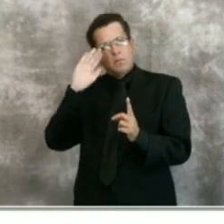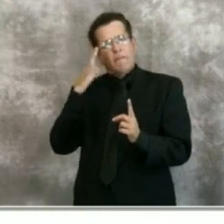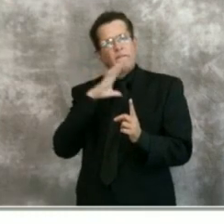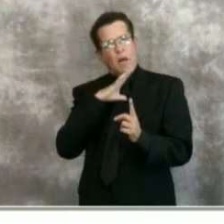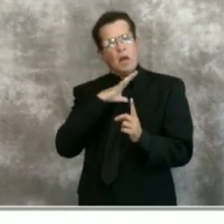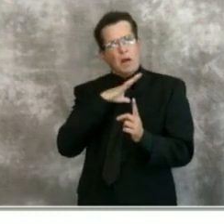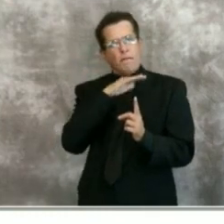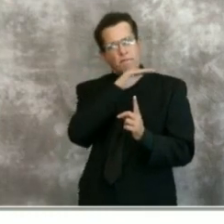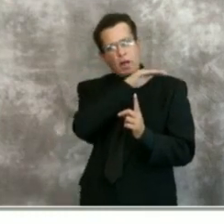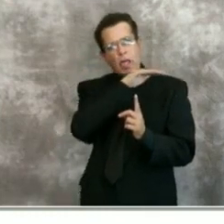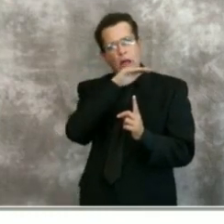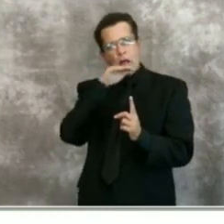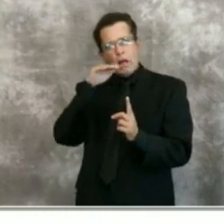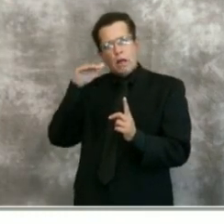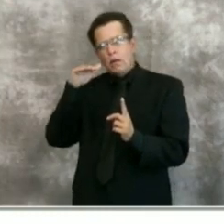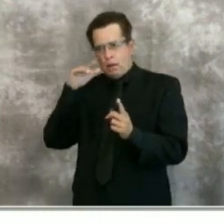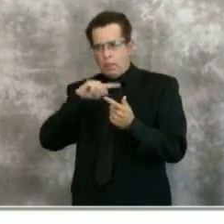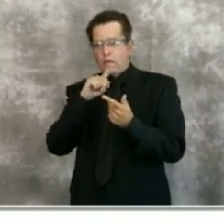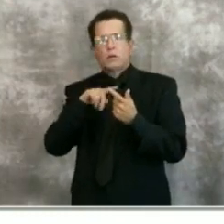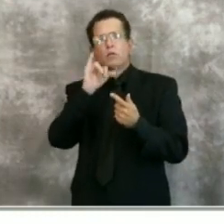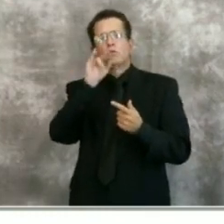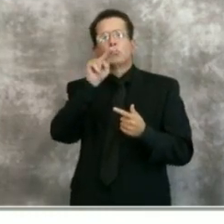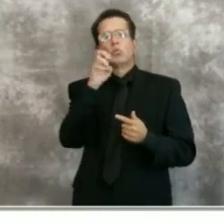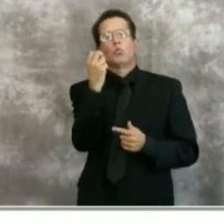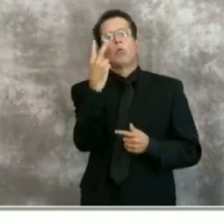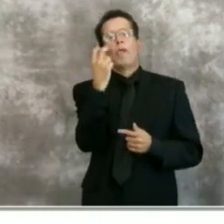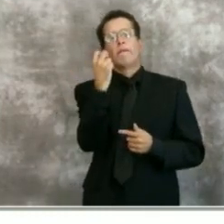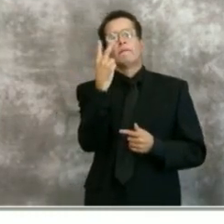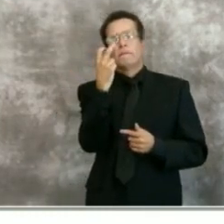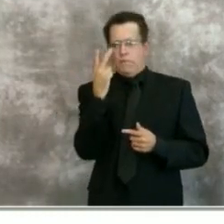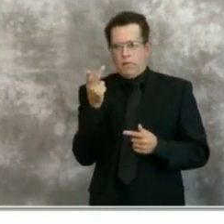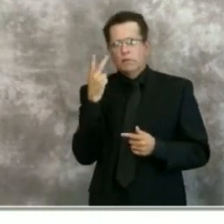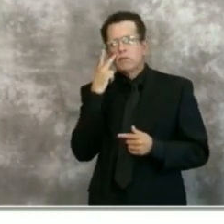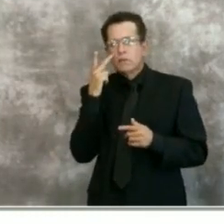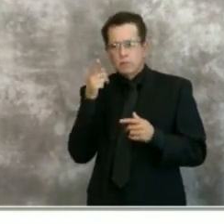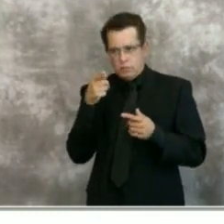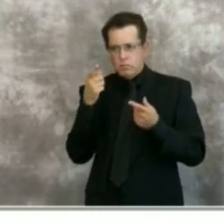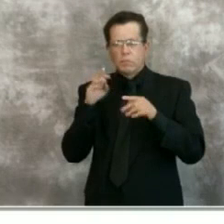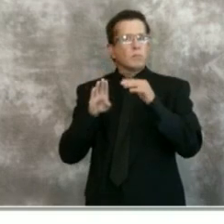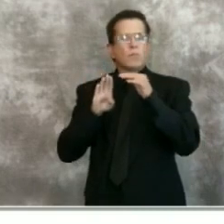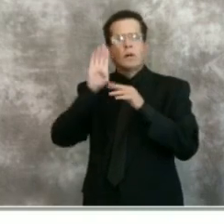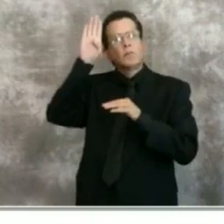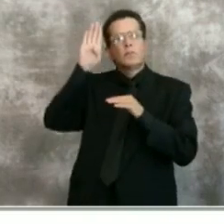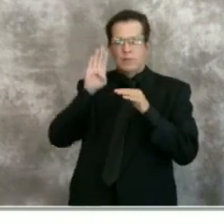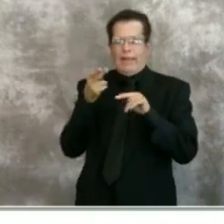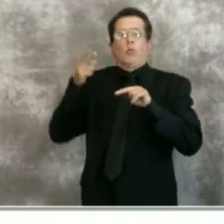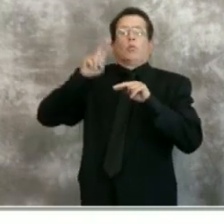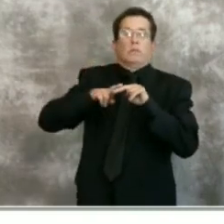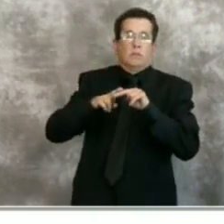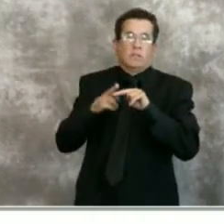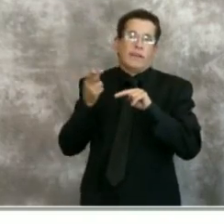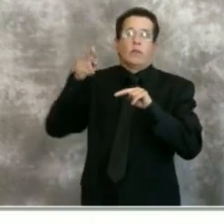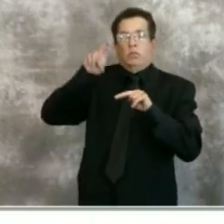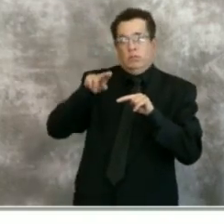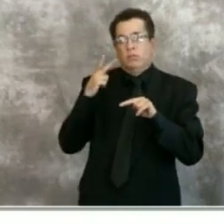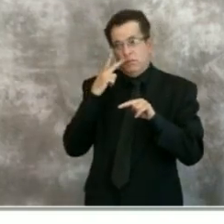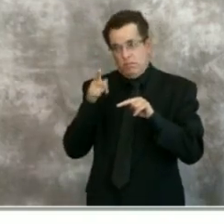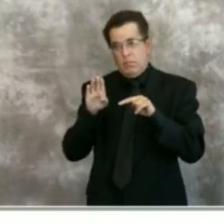SEE FROM MID. APRIL MAY ACTUALLY MOST OF MAY IN THE EARLY PART OF JUNE. WE WE'RE FLATTENING THE CURVE AND THEN